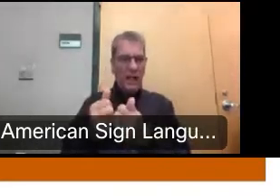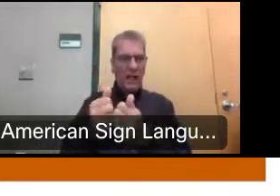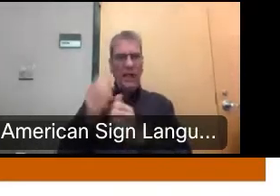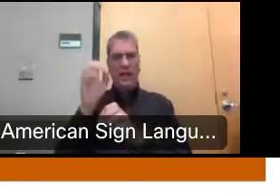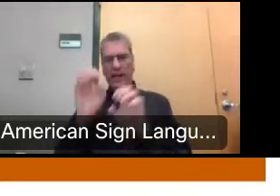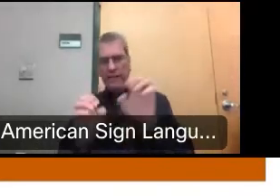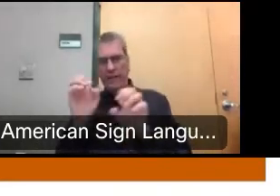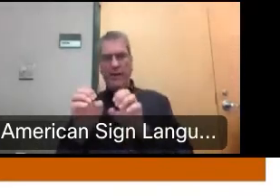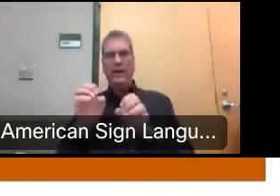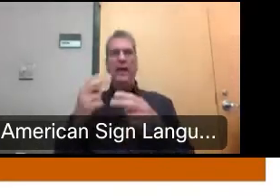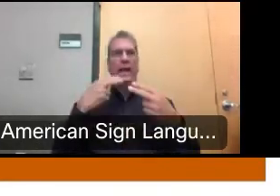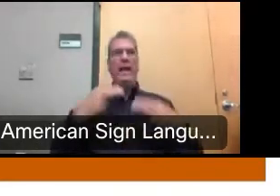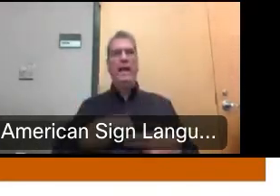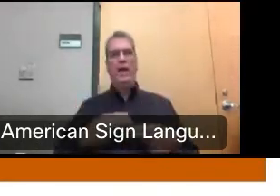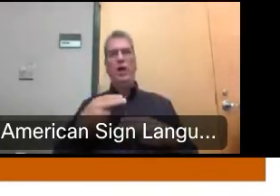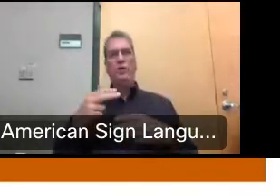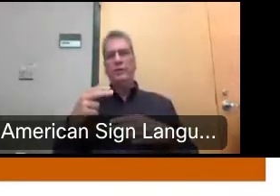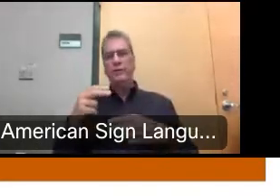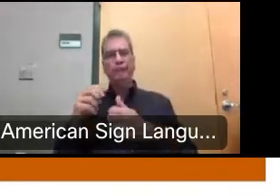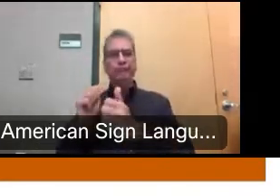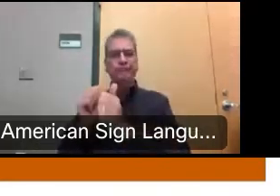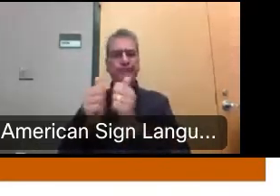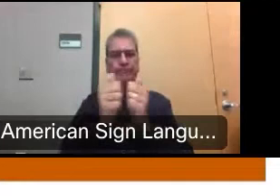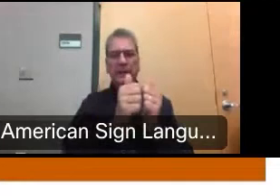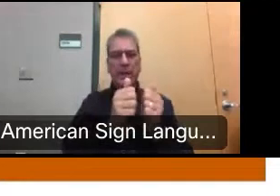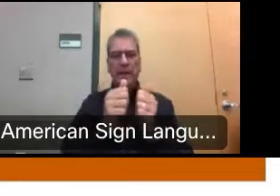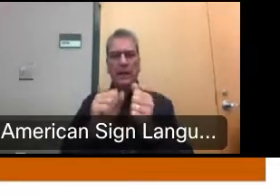health com campaigns in the real world. Like, it's really fun. Um, I have a great